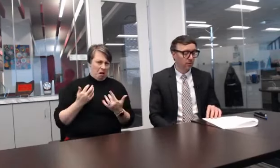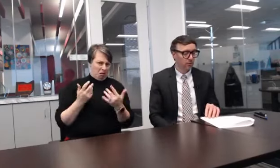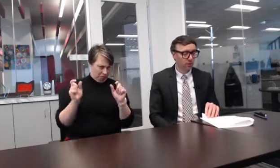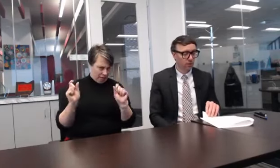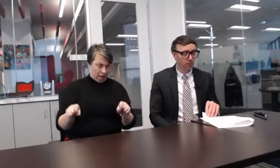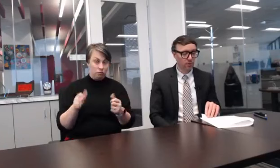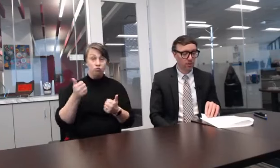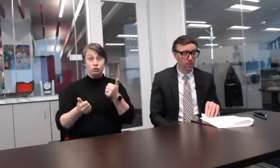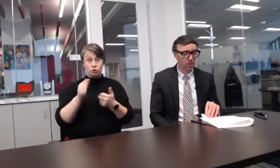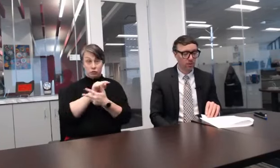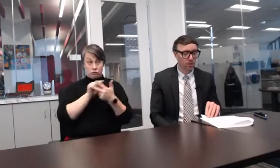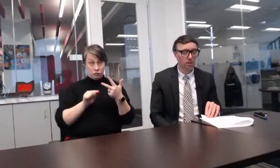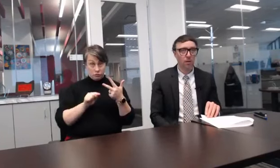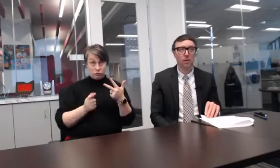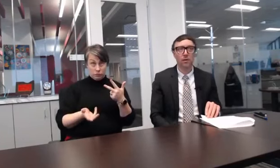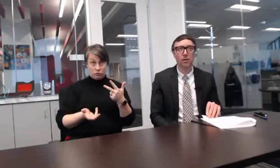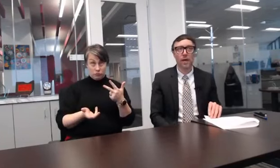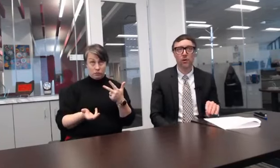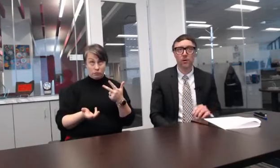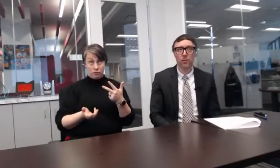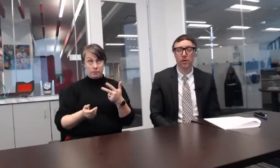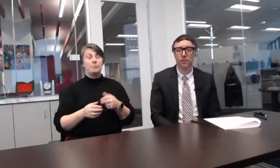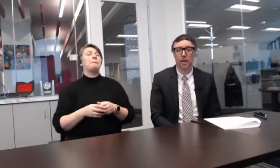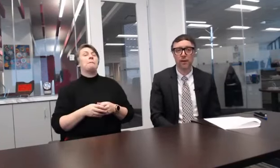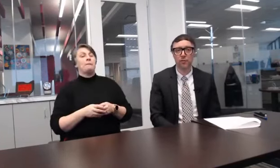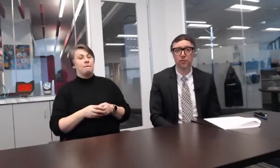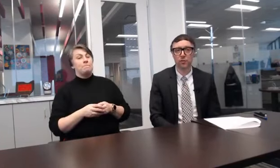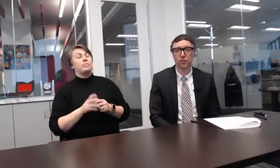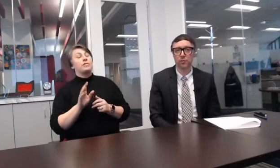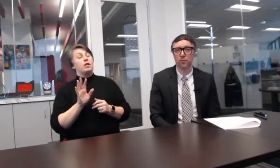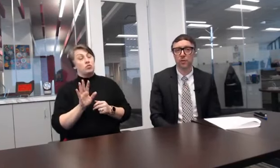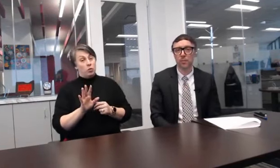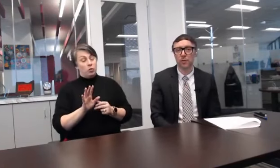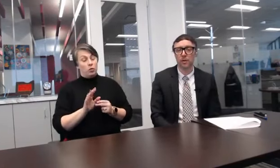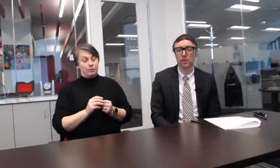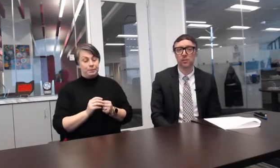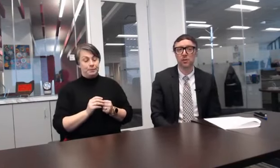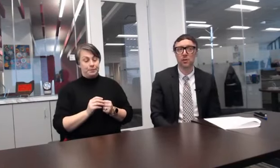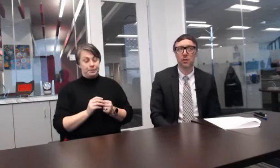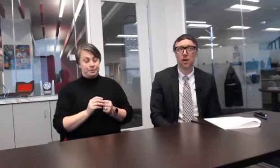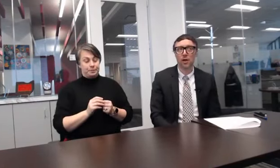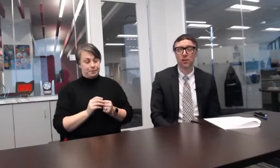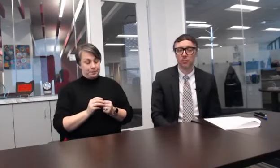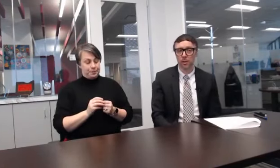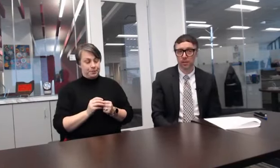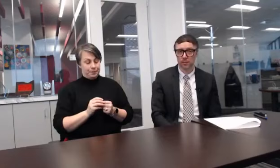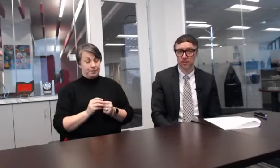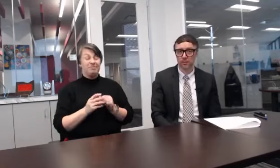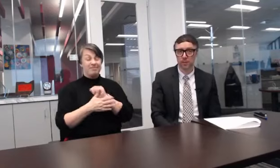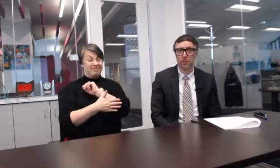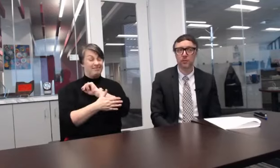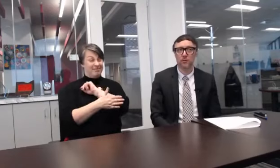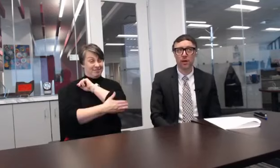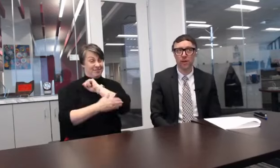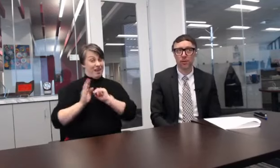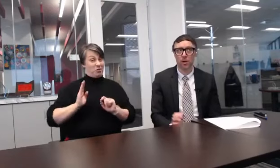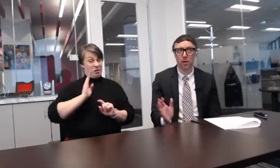So, County Boards have to complete these waiting list assessments for everyone